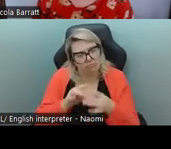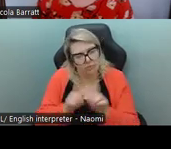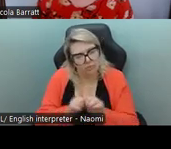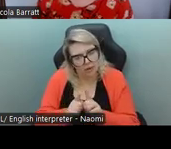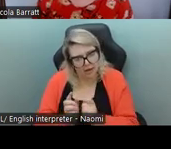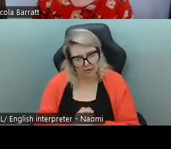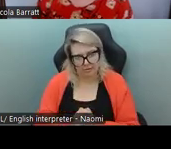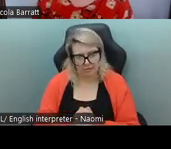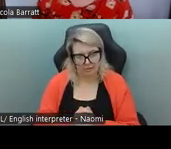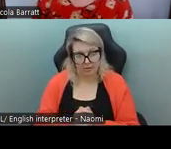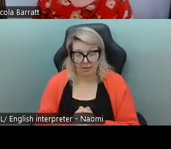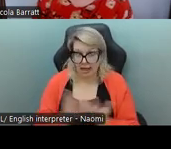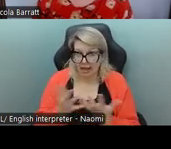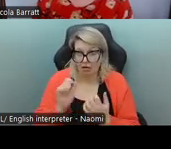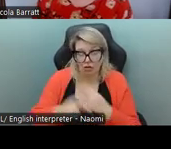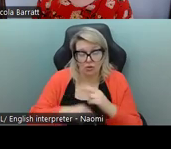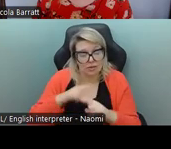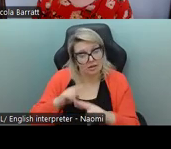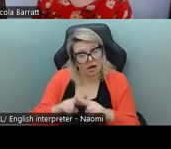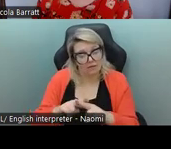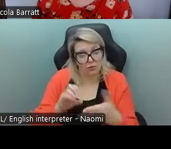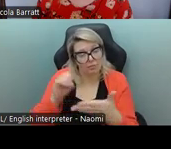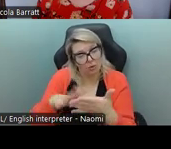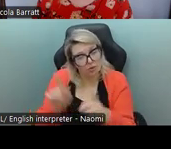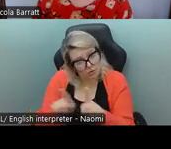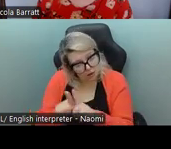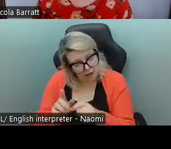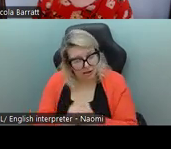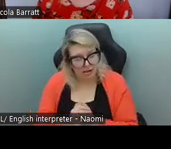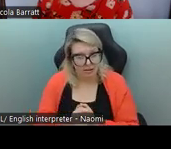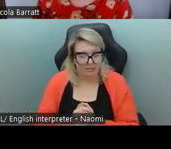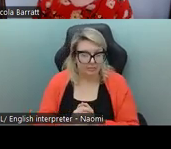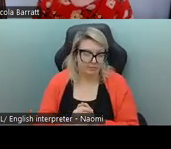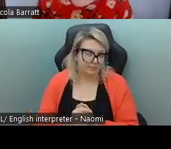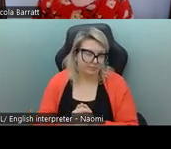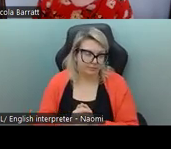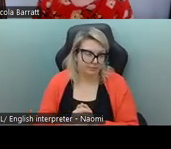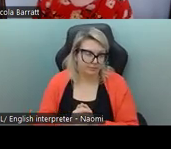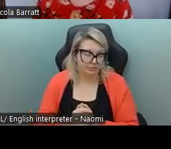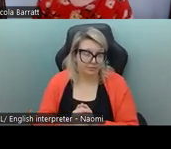Encourage your employees to post on there, too, if you're an organization. Just get started.